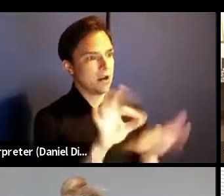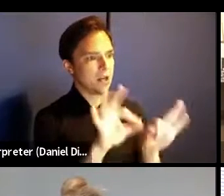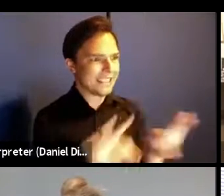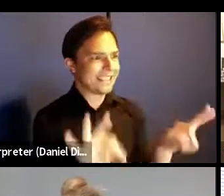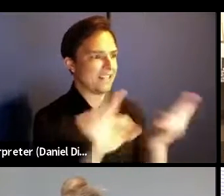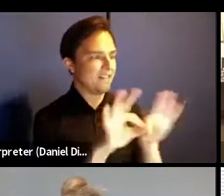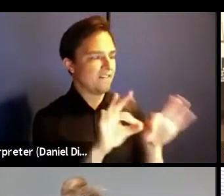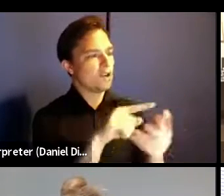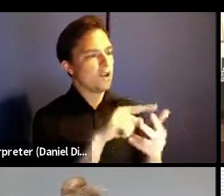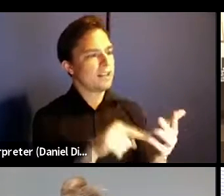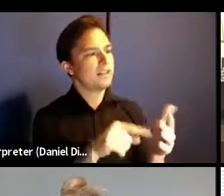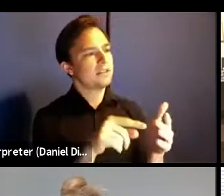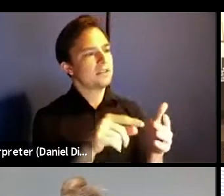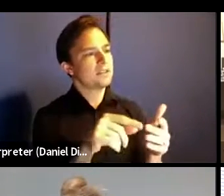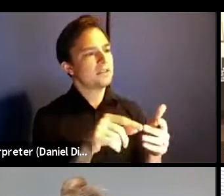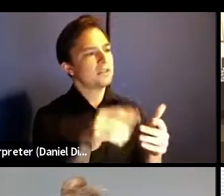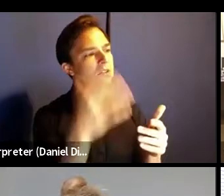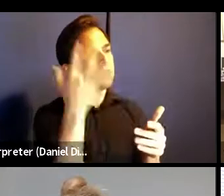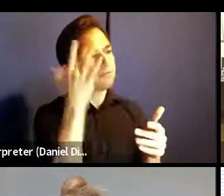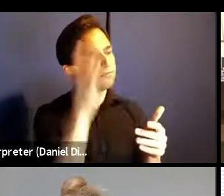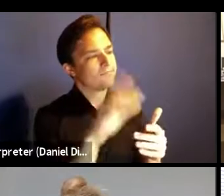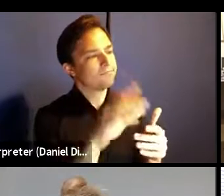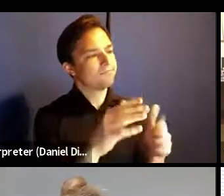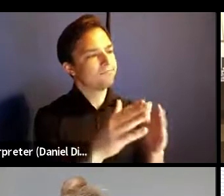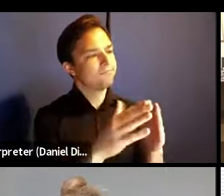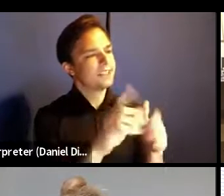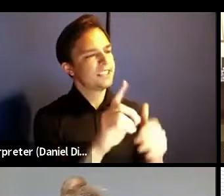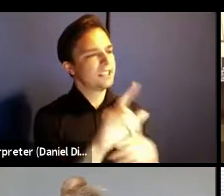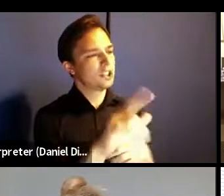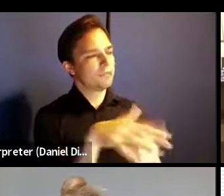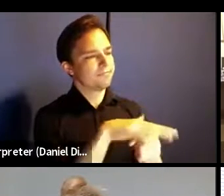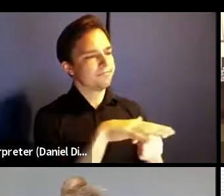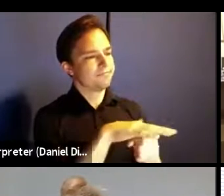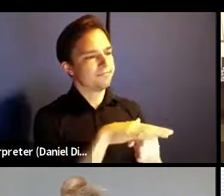but what role do the community of people with disabilities have in these efforts?